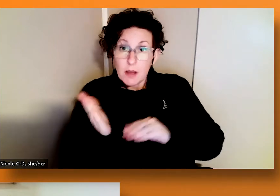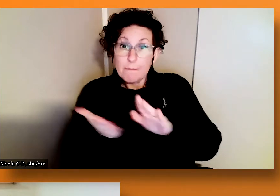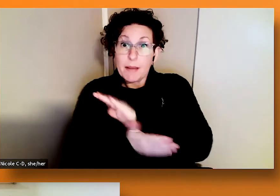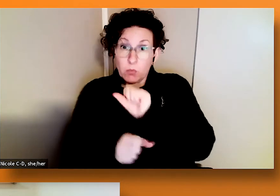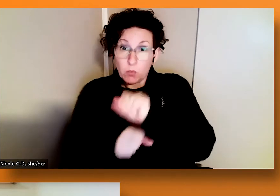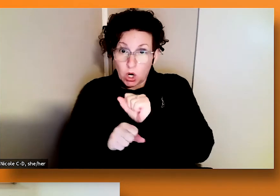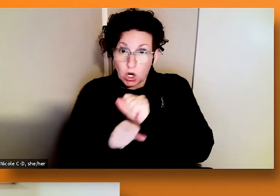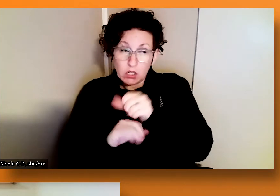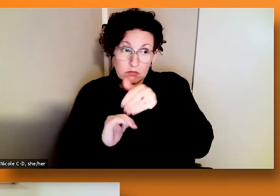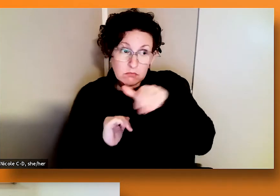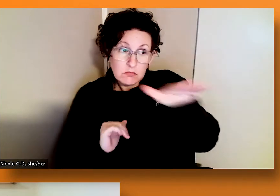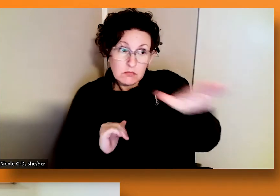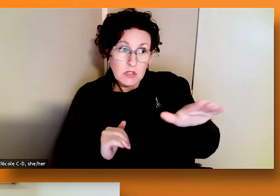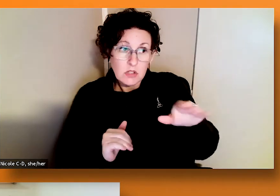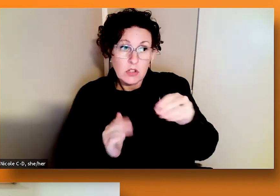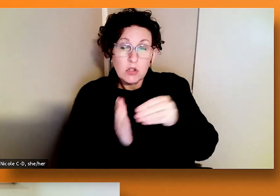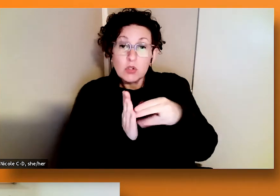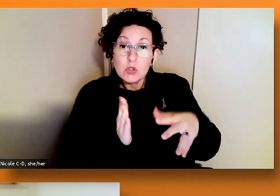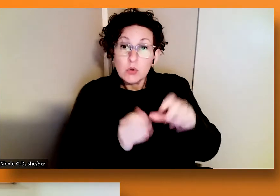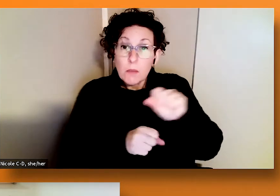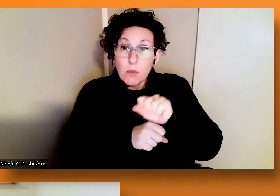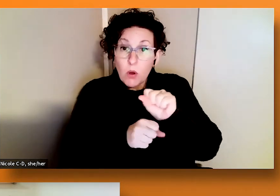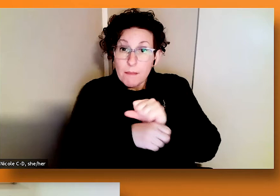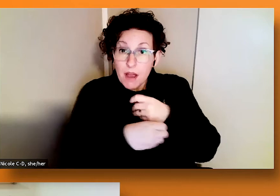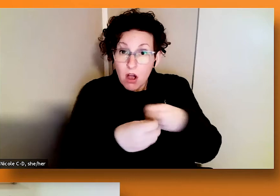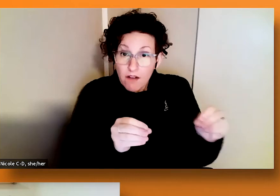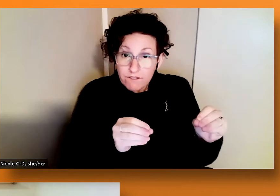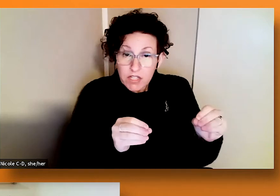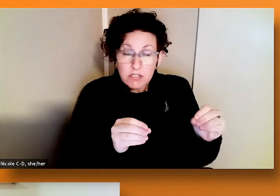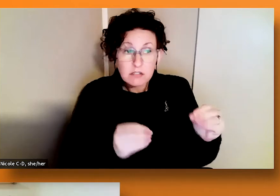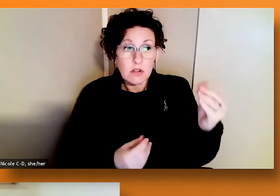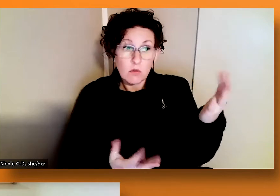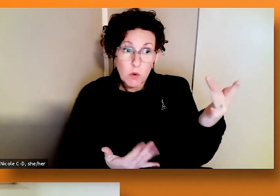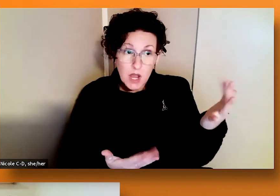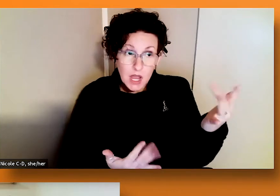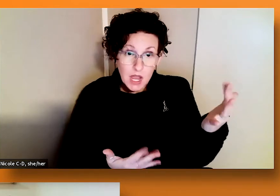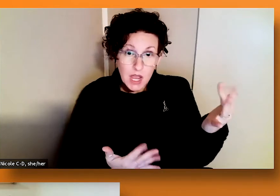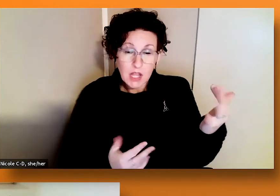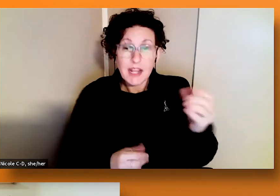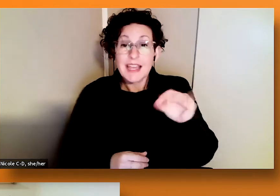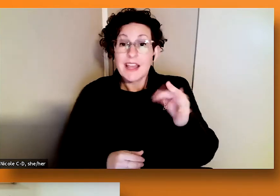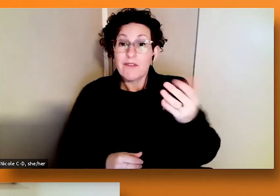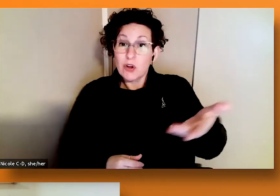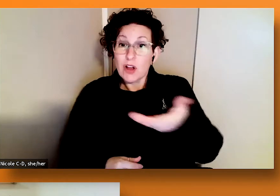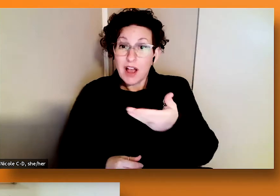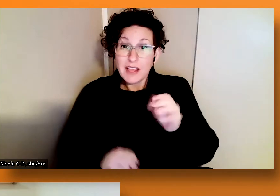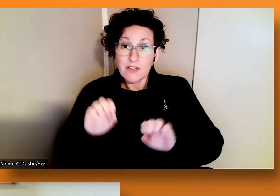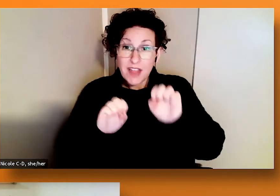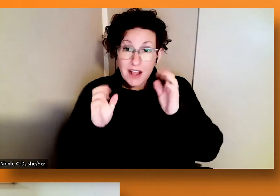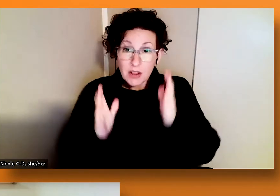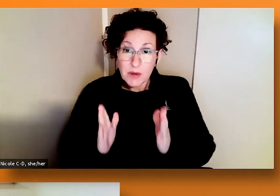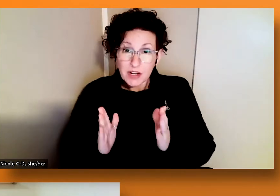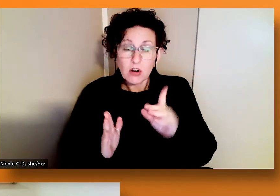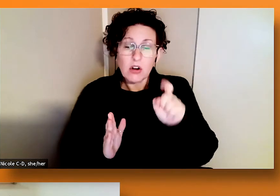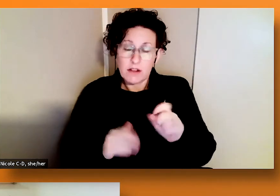and it has to go through a process just like anything else. If you are hiring an evaluator, we have to set up a PO,